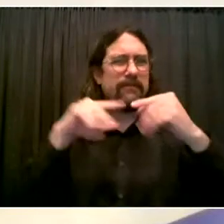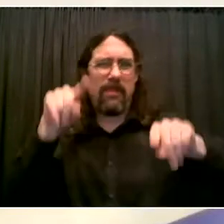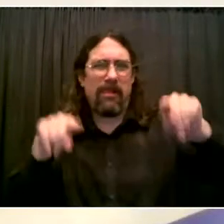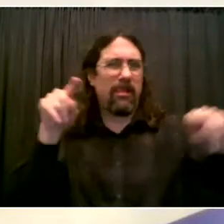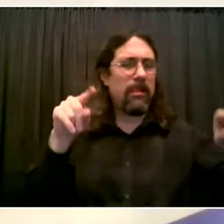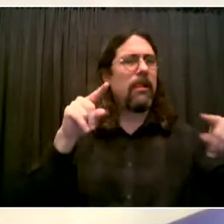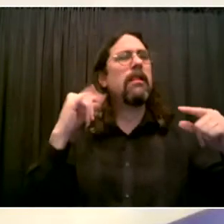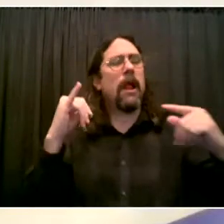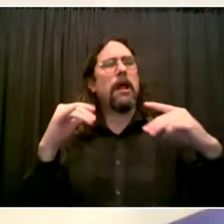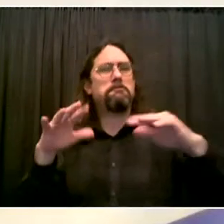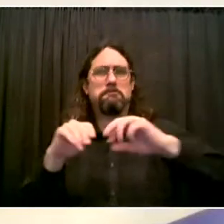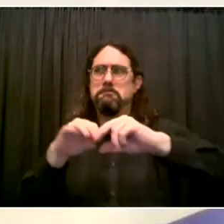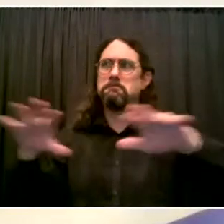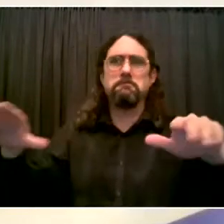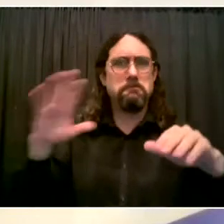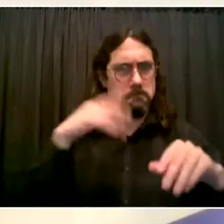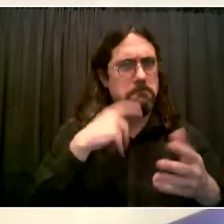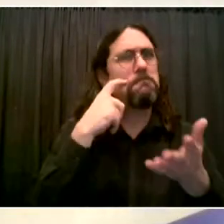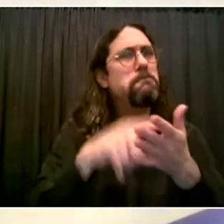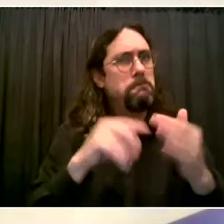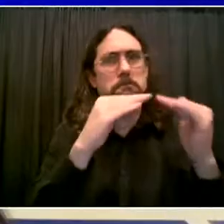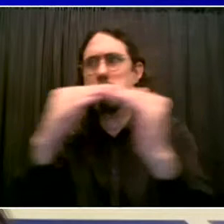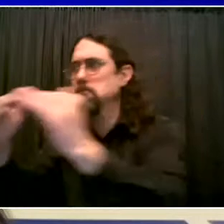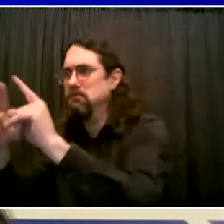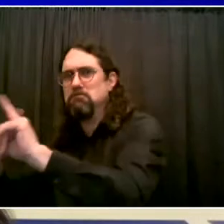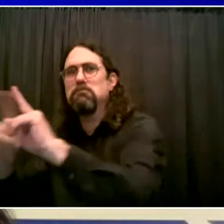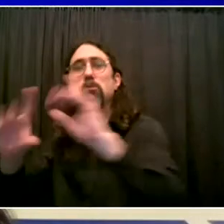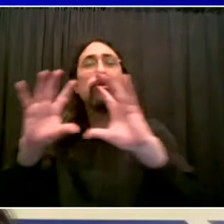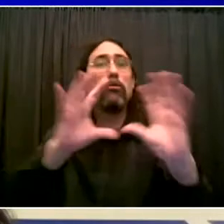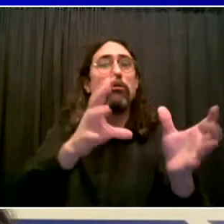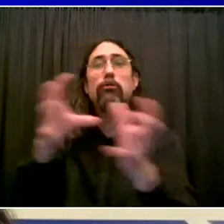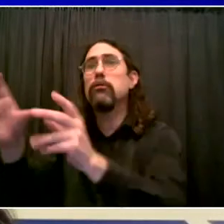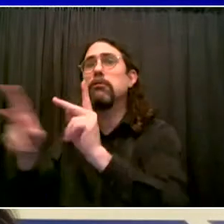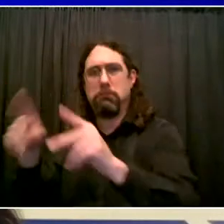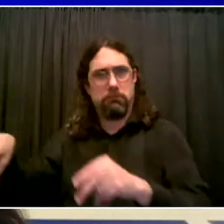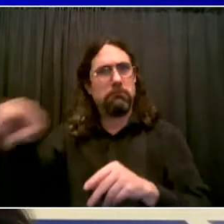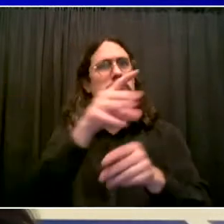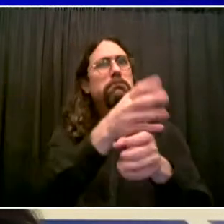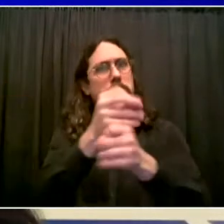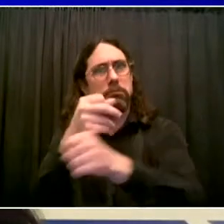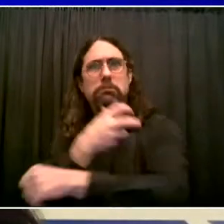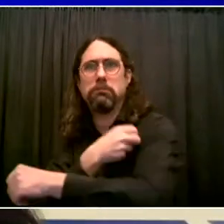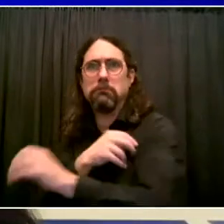DAN S SO WE ARE THANKFUL WE ARE FINALLY AT THIS MOMENT AND I I JUST WANT TO URGE ALL NEW YORKERS TO GET YOUR VACCINE